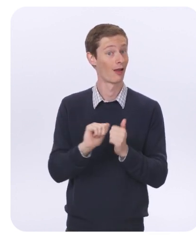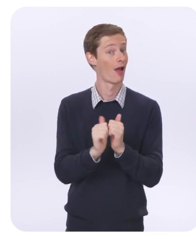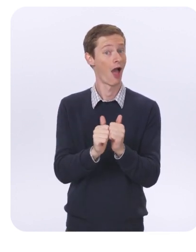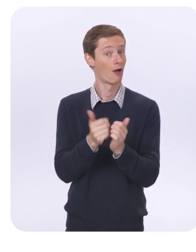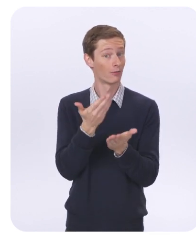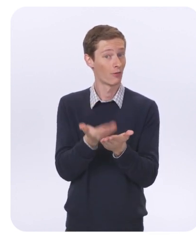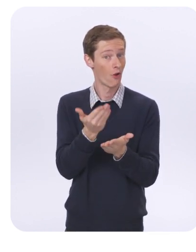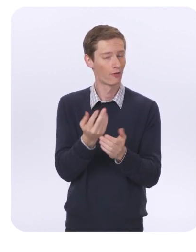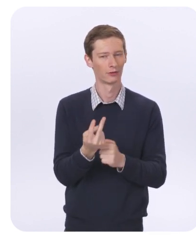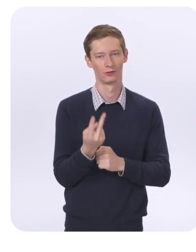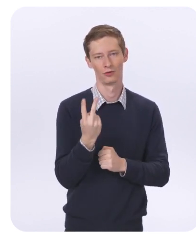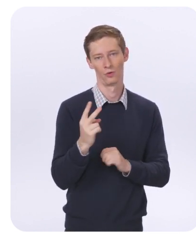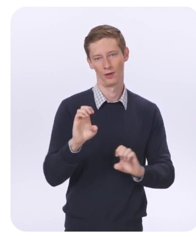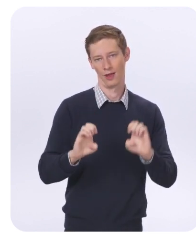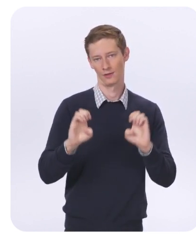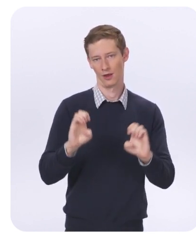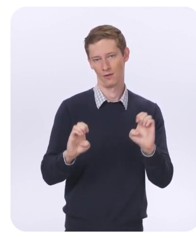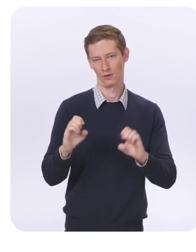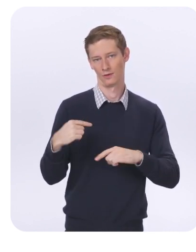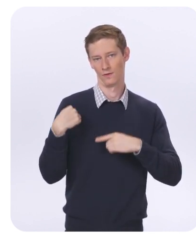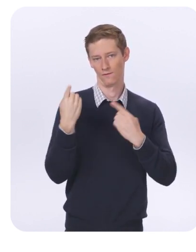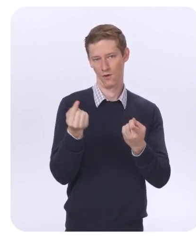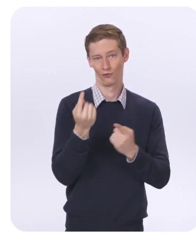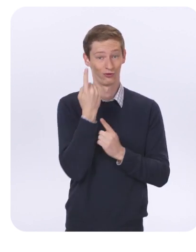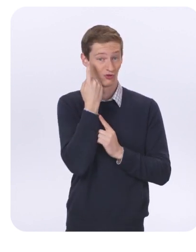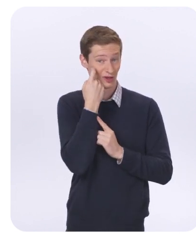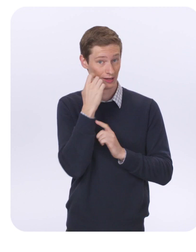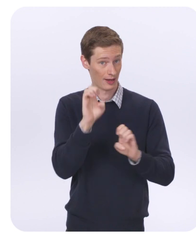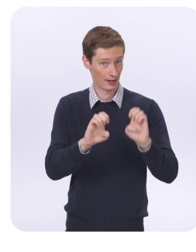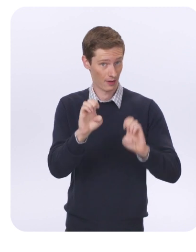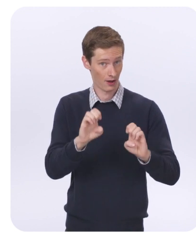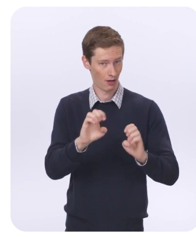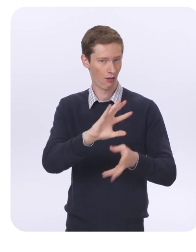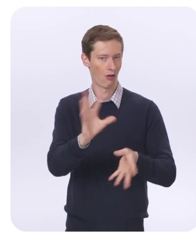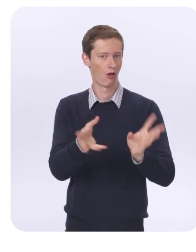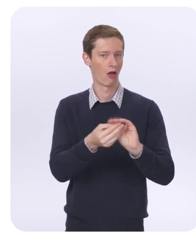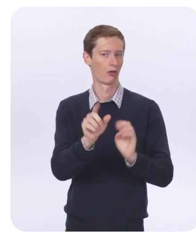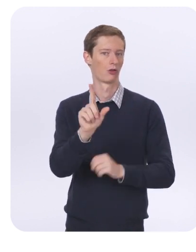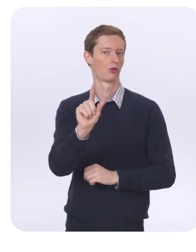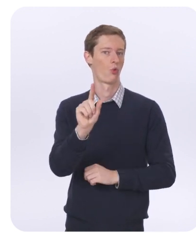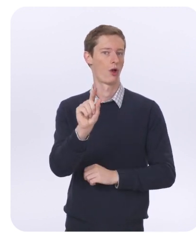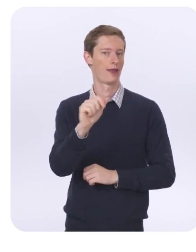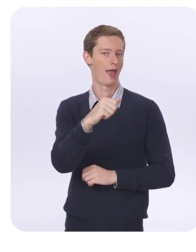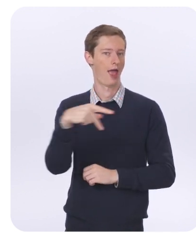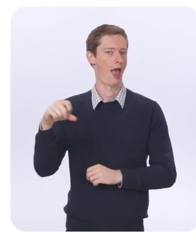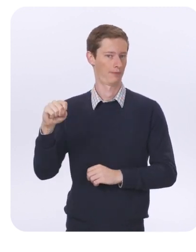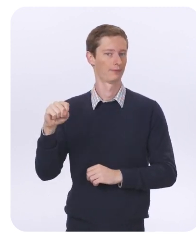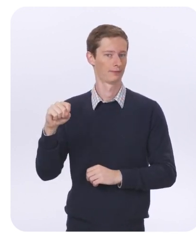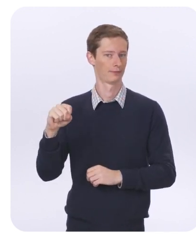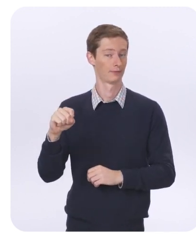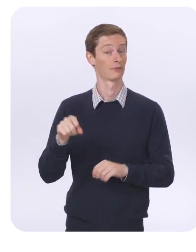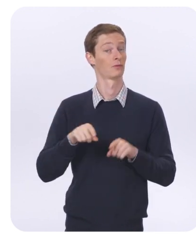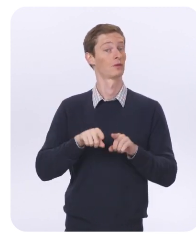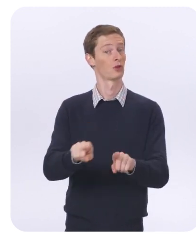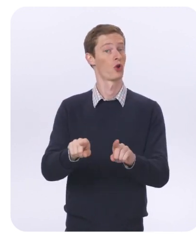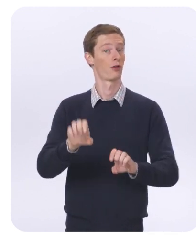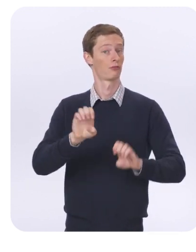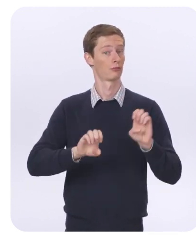this experience. One app from our experiment experienced a 17% gain in revenue from users exposed to the feature.